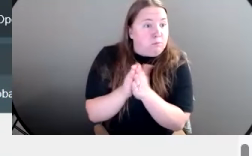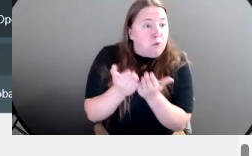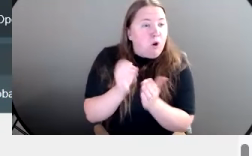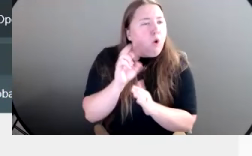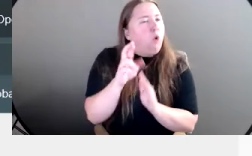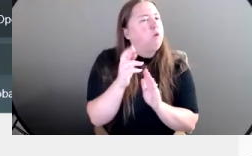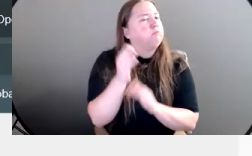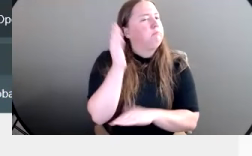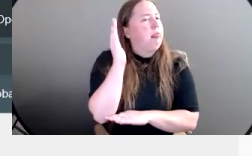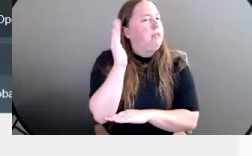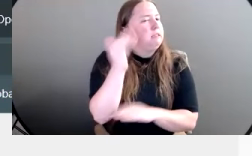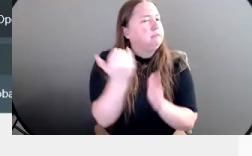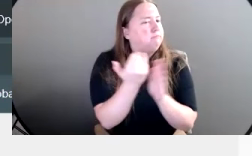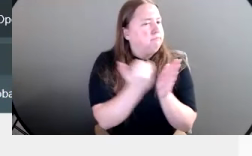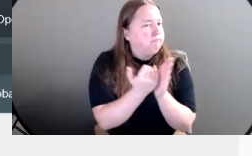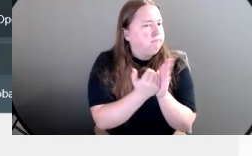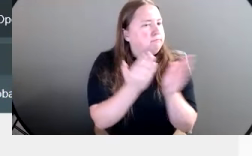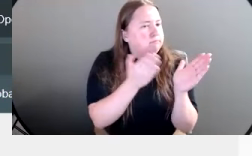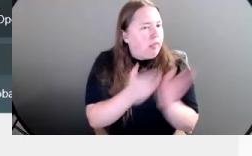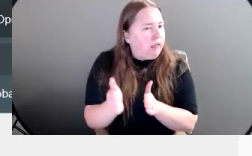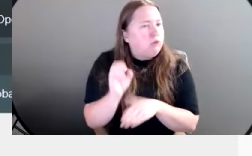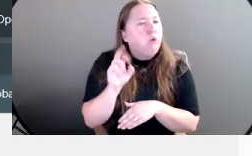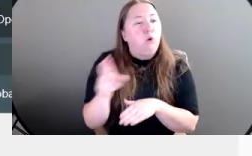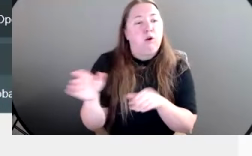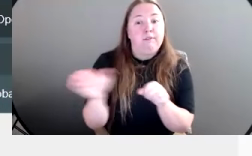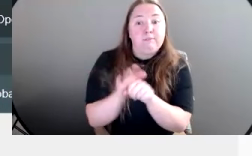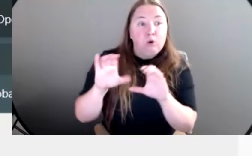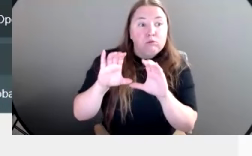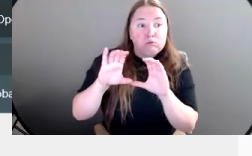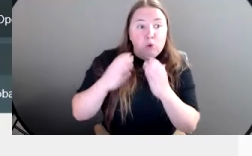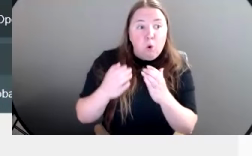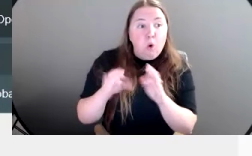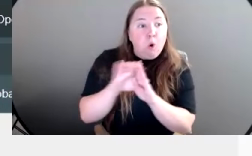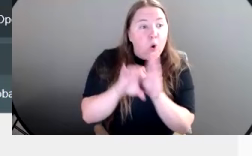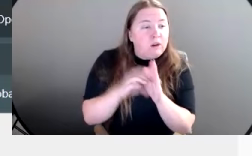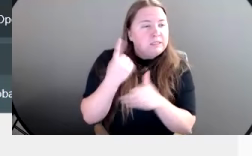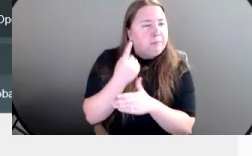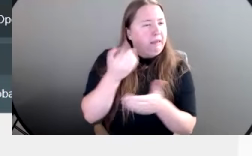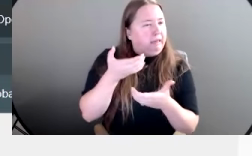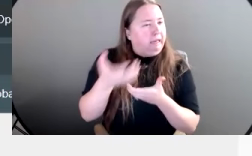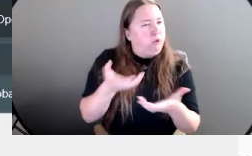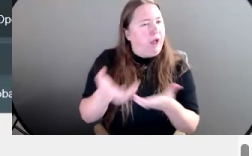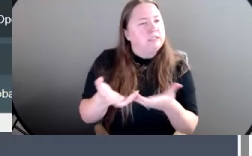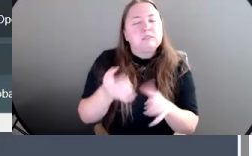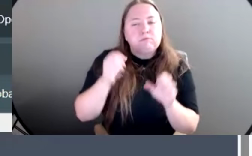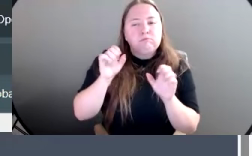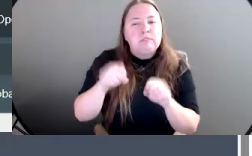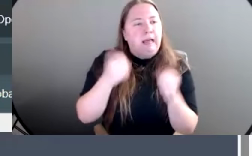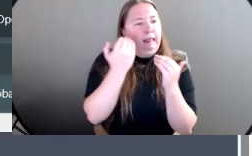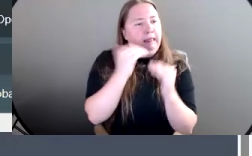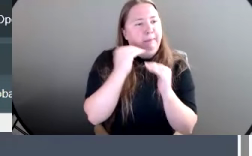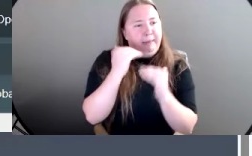maybe even a full course or something that's interactive. I can also limit by those, tools as well.